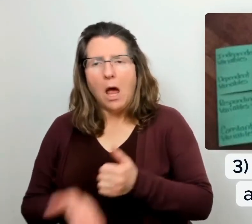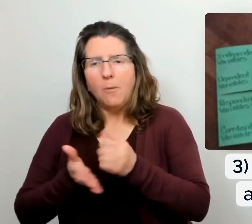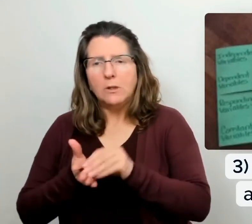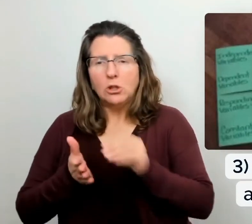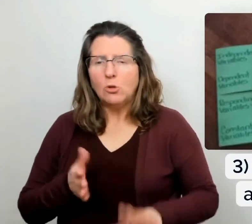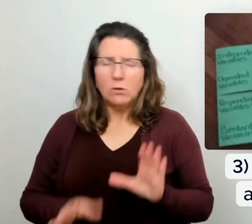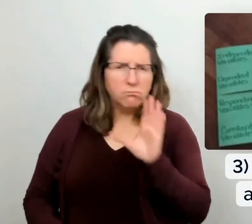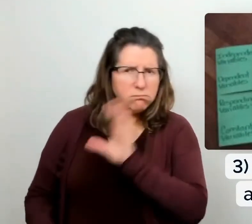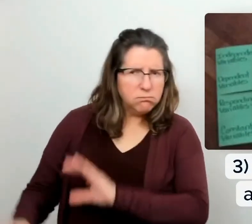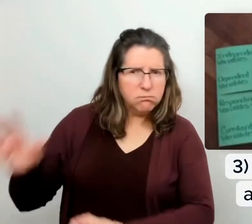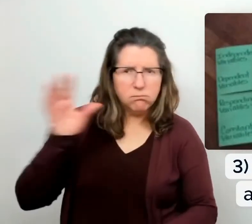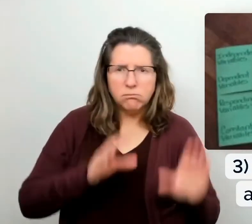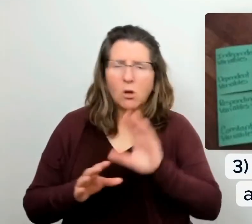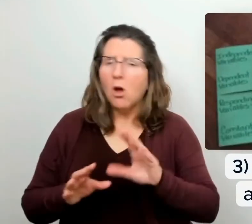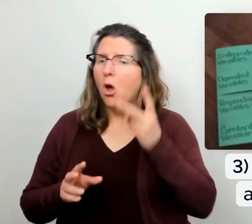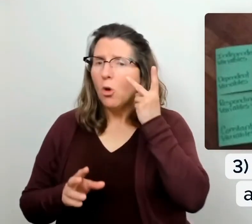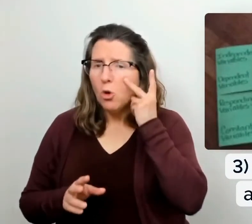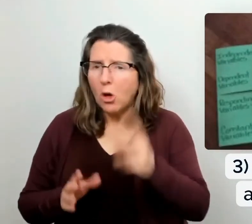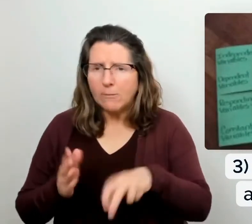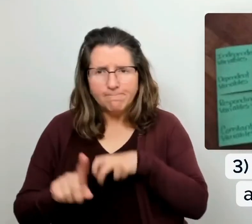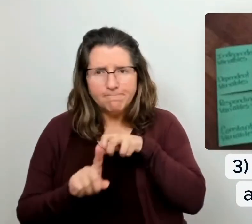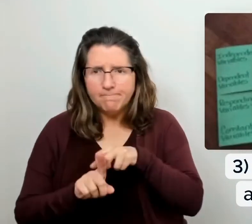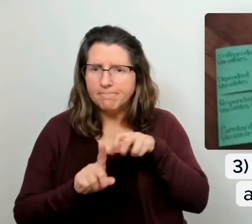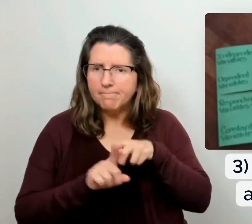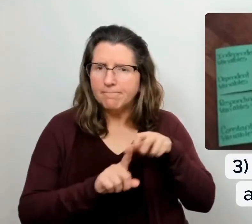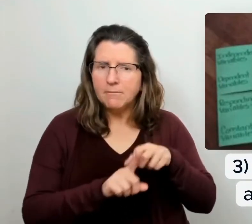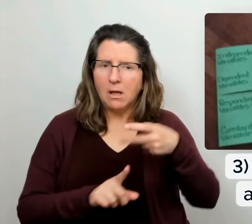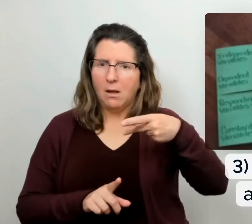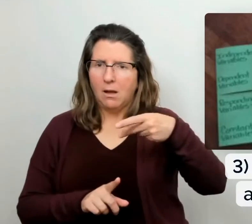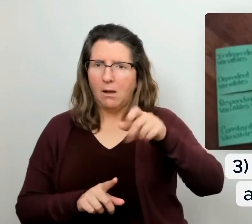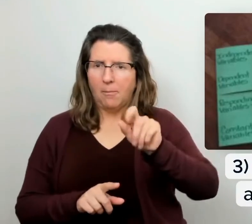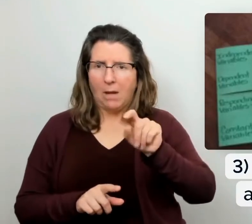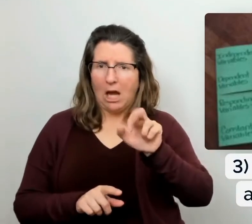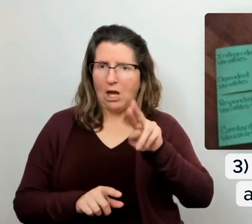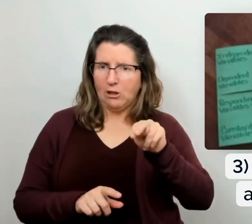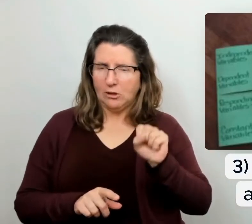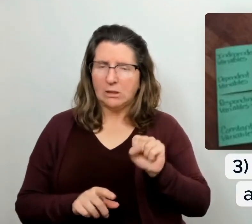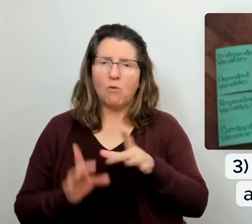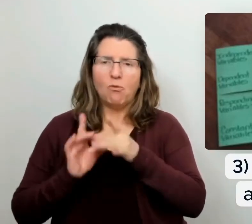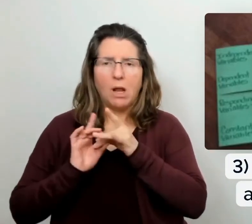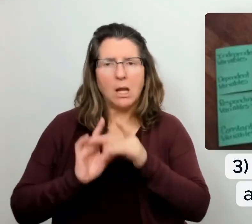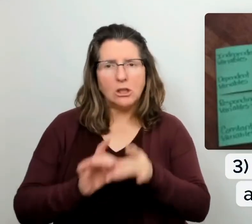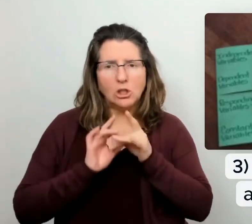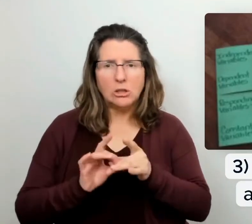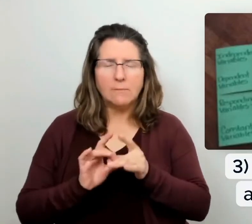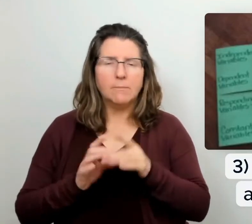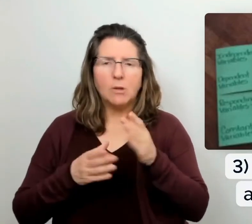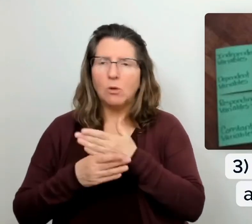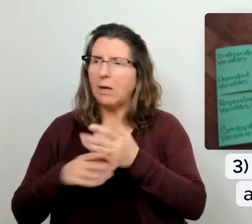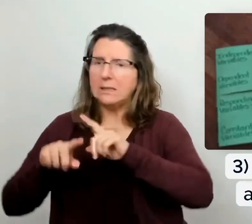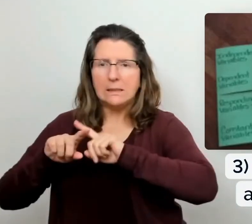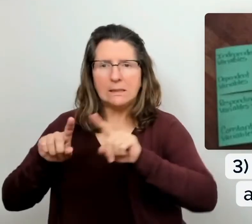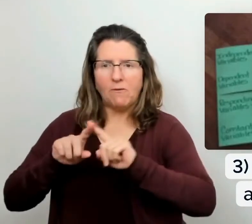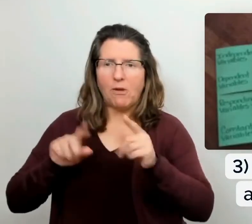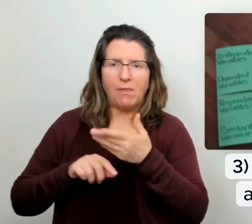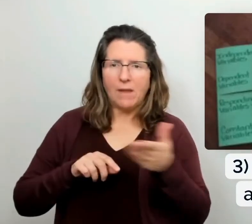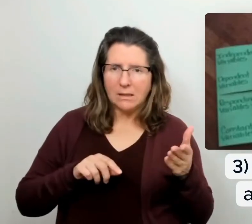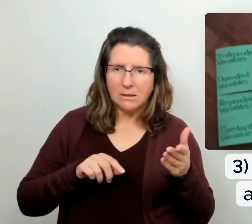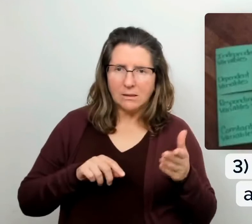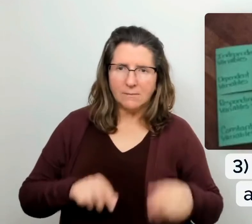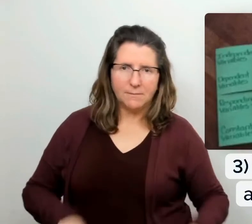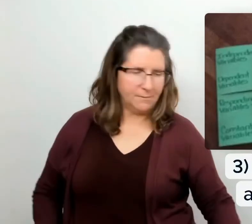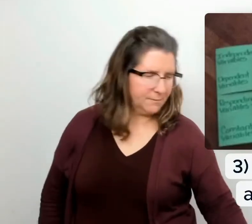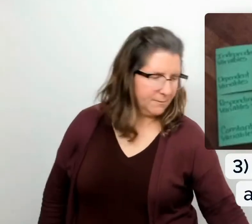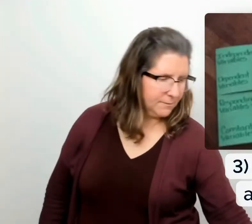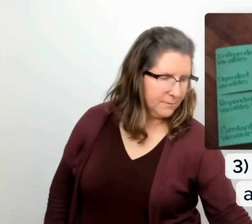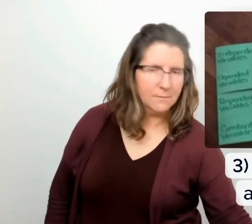Thirdly, performance improved in students ability to find patterns and relationships among disparate things.